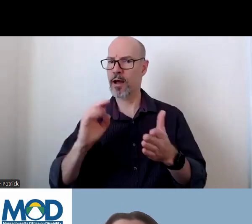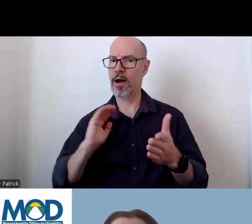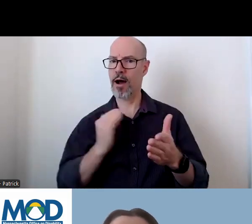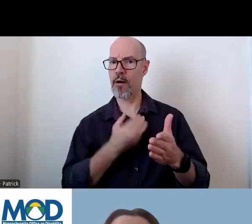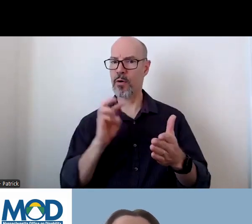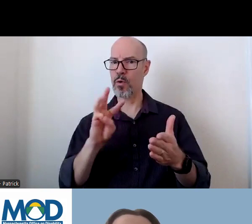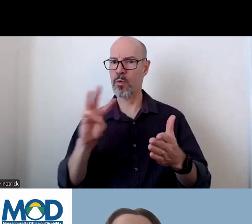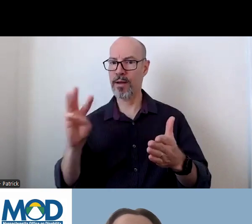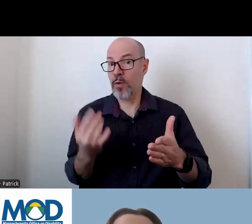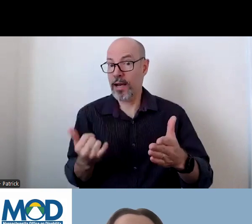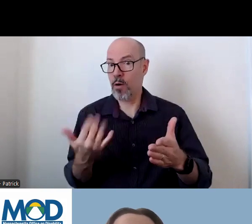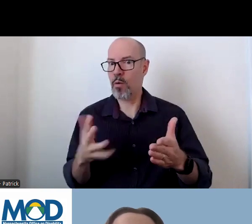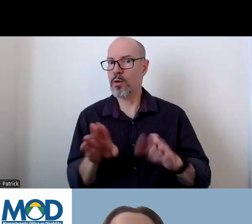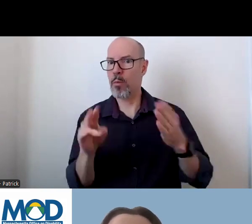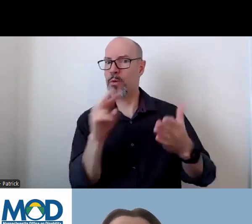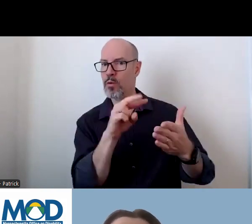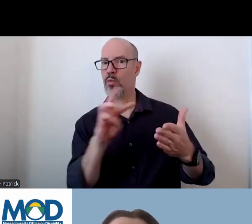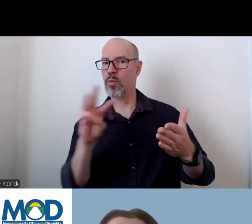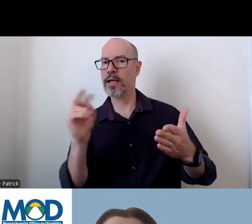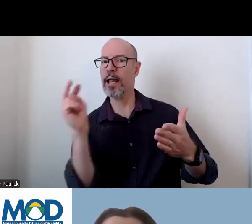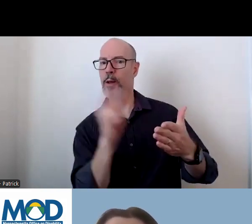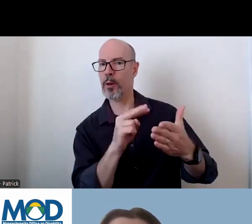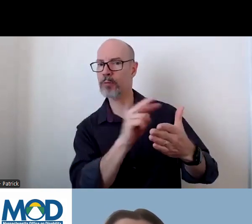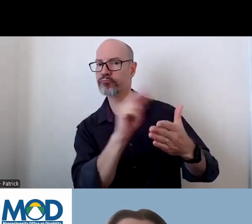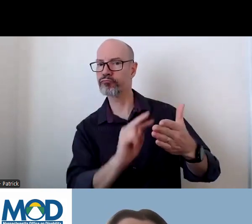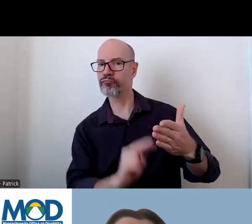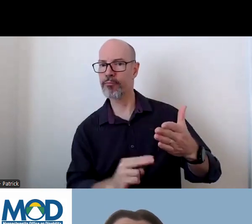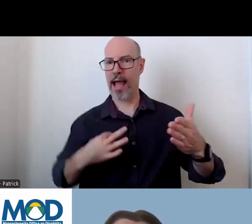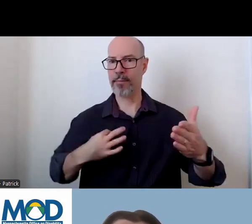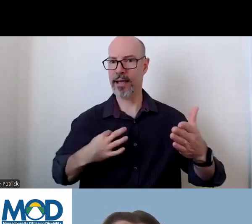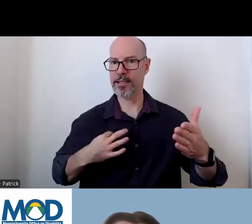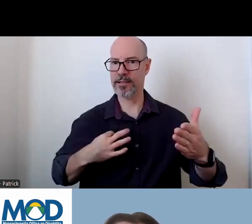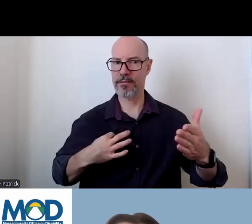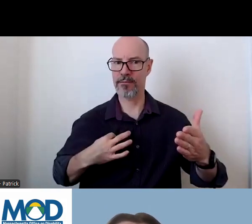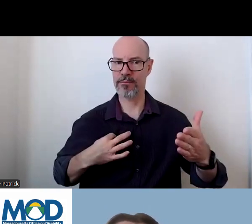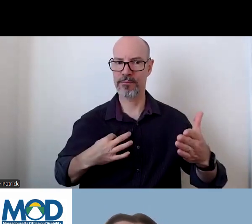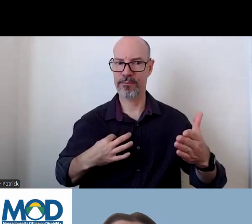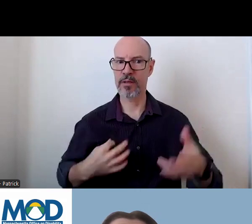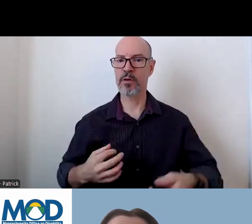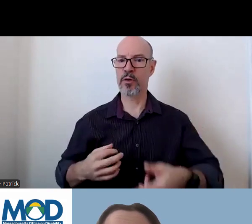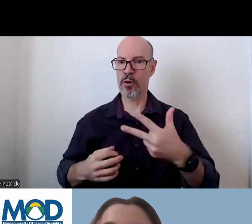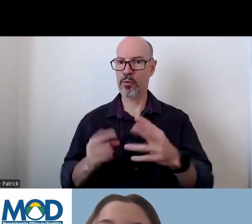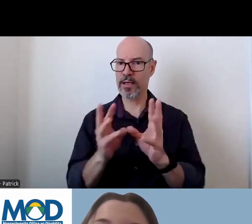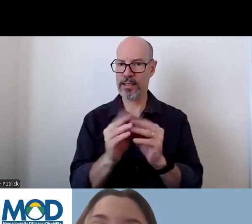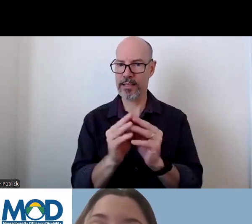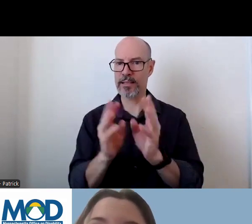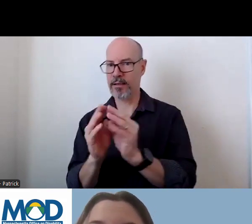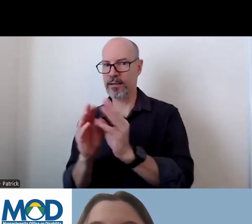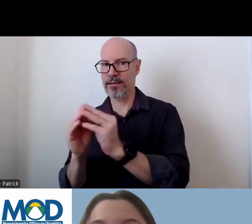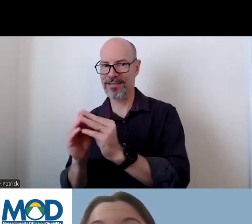grant page, and actually look at the application now to get an idea what you need. We have three information The next one is tomorrow,